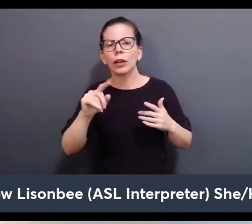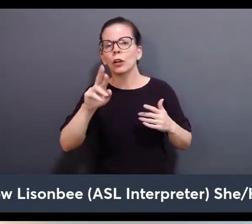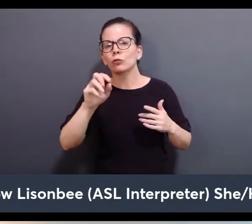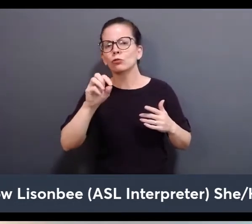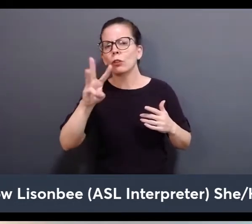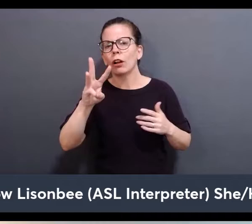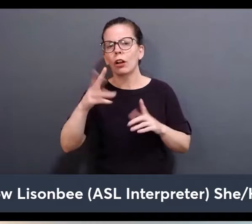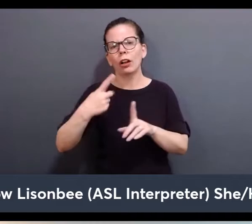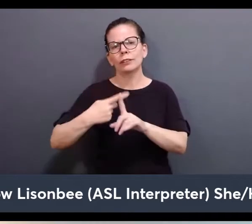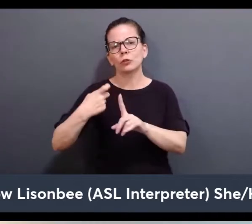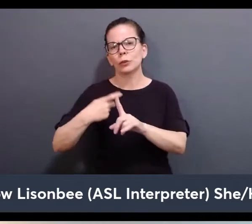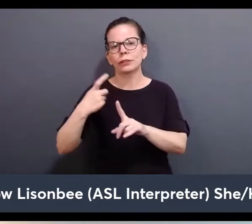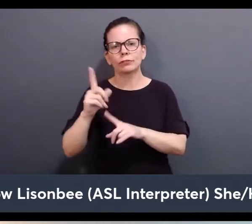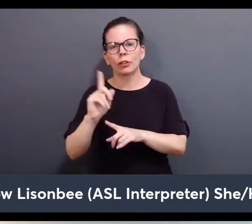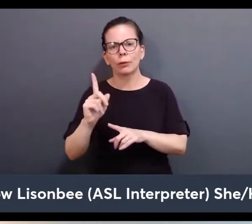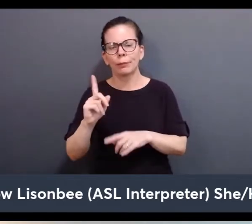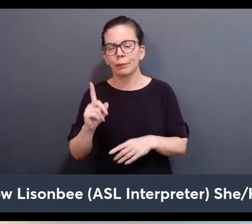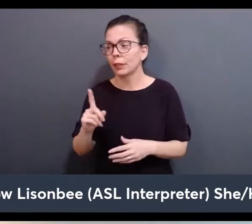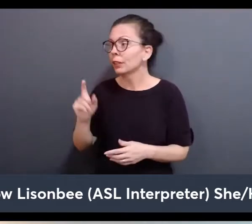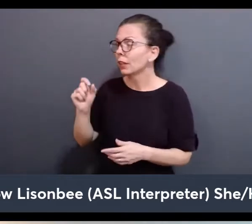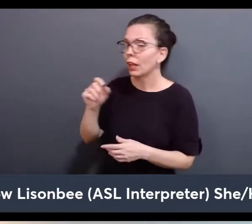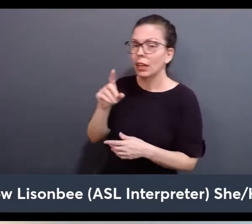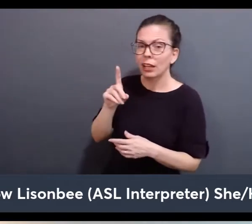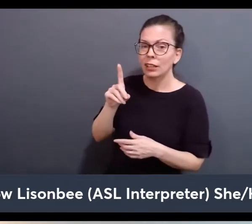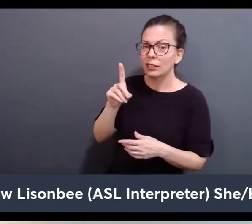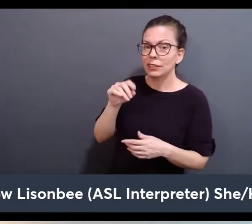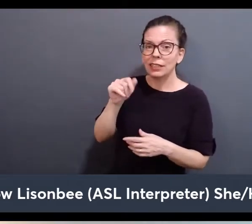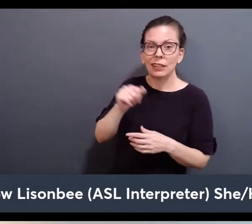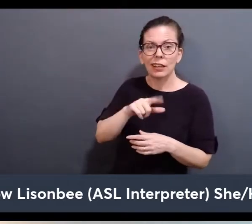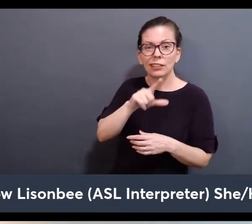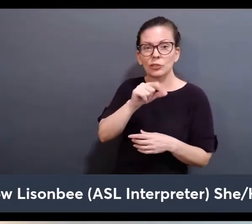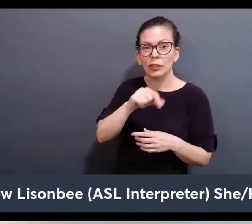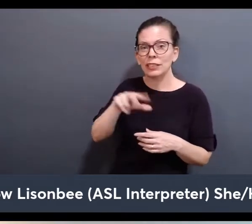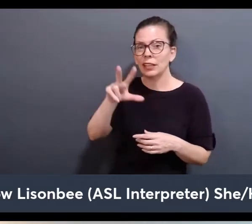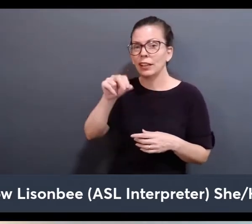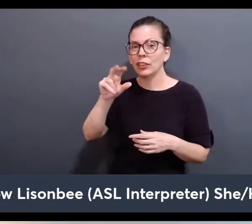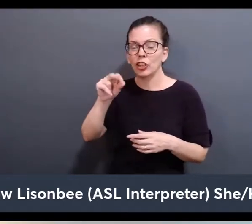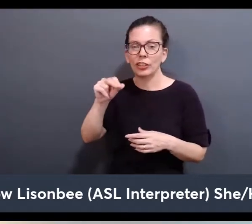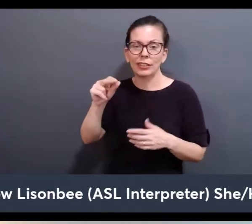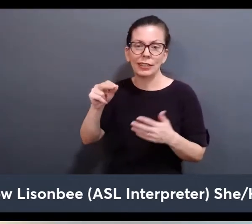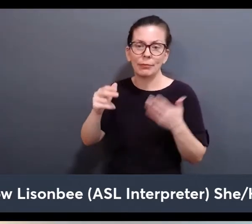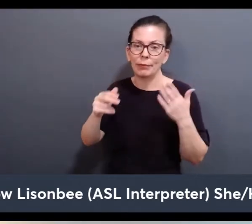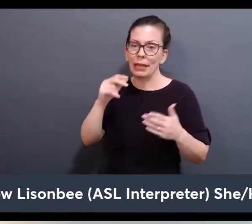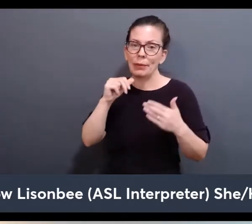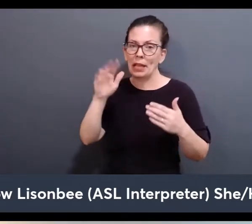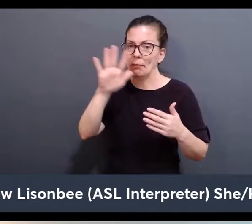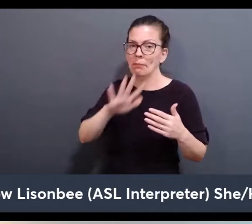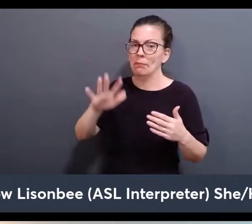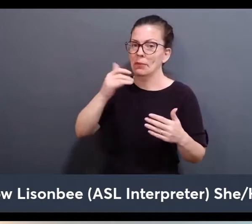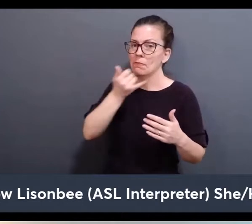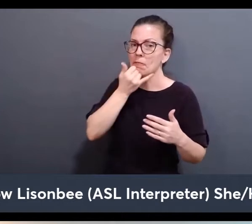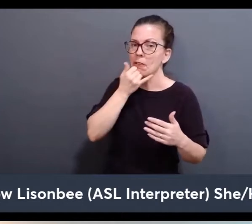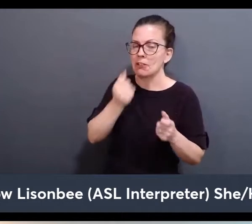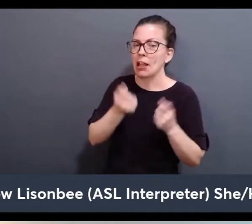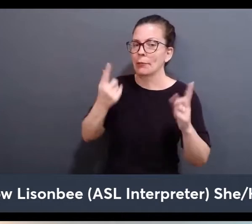Yeah, there are like 20, 30 plus. I might be underestimating number of data sources.